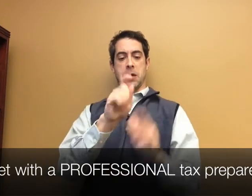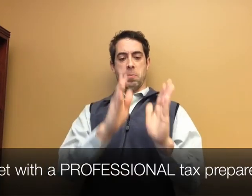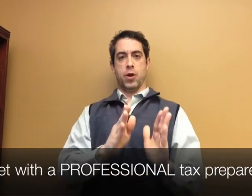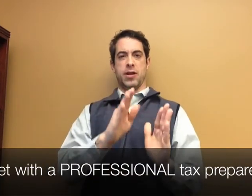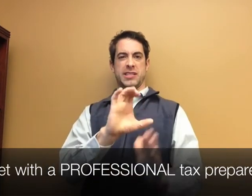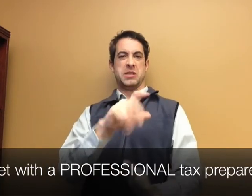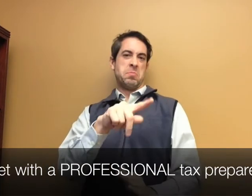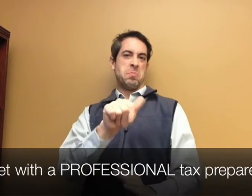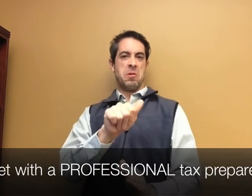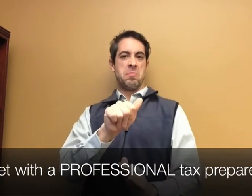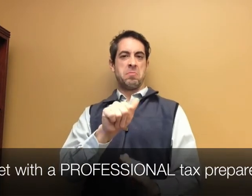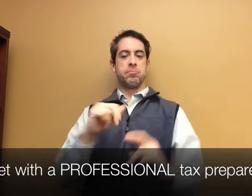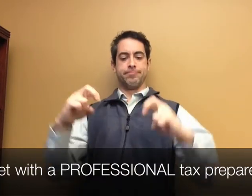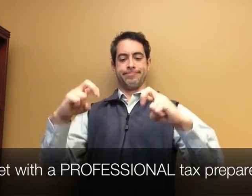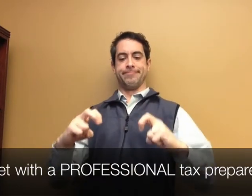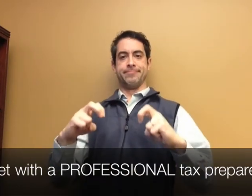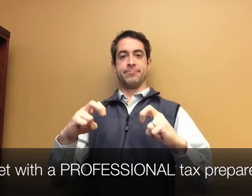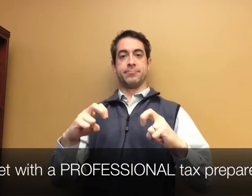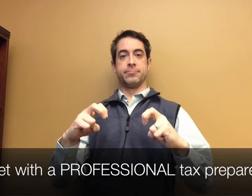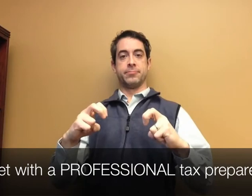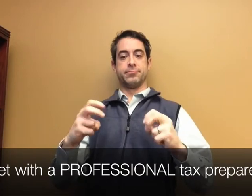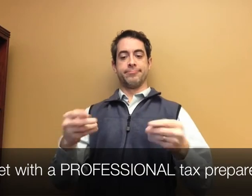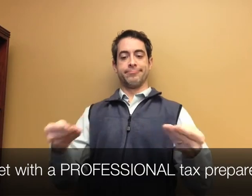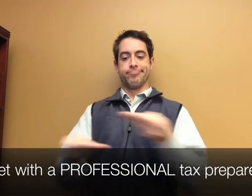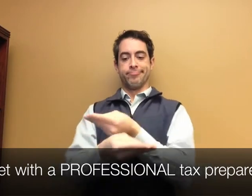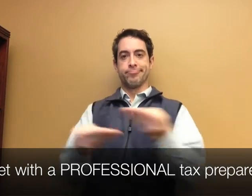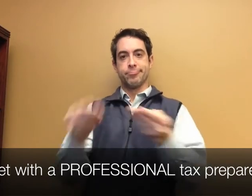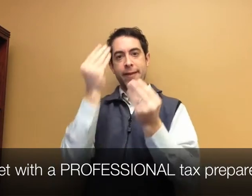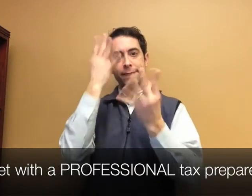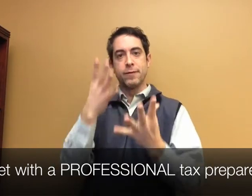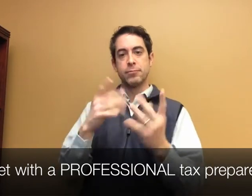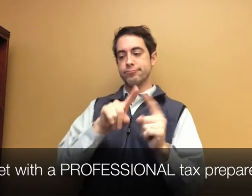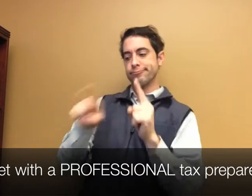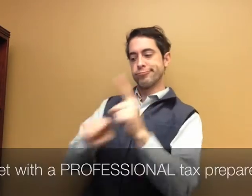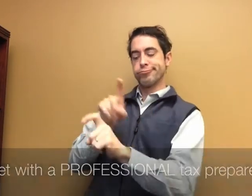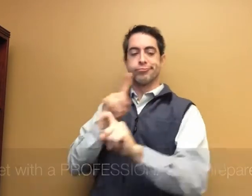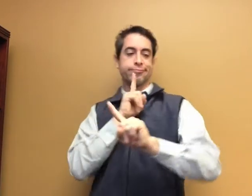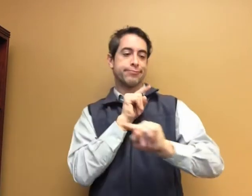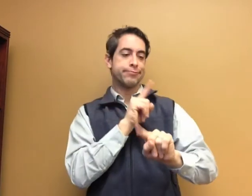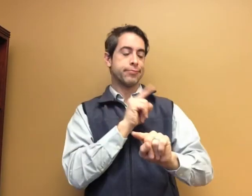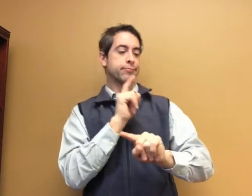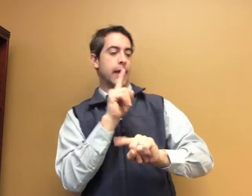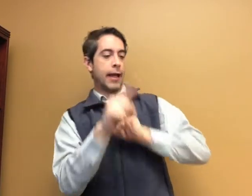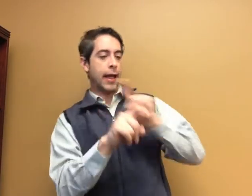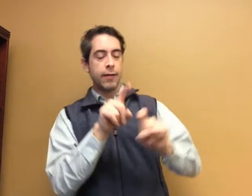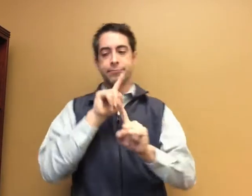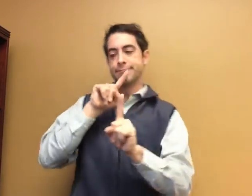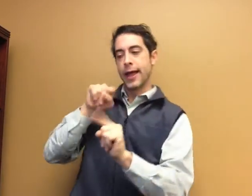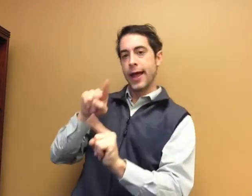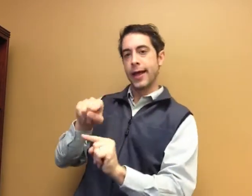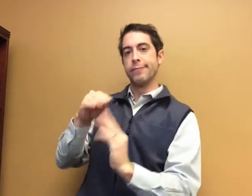You will have the opportunity to meet with the tax preparer who ask you number questions. You'll answer them. You can ask them questions and